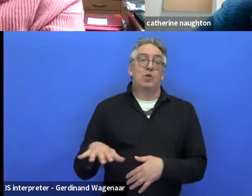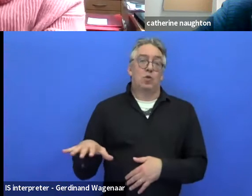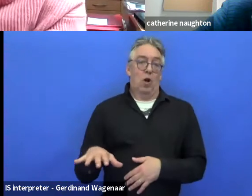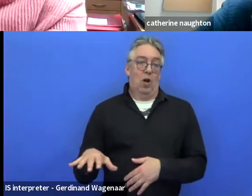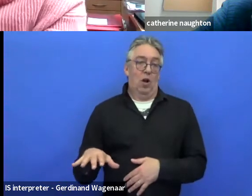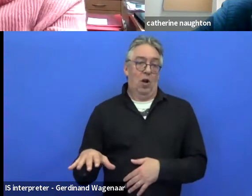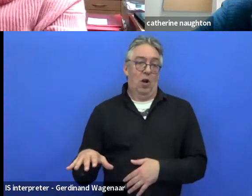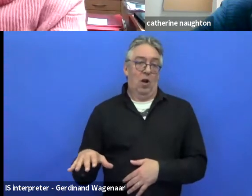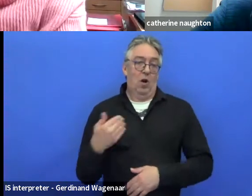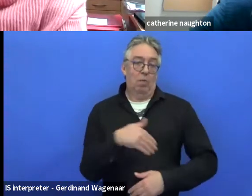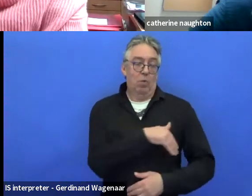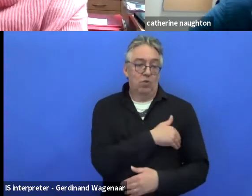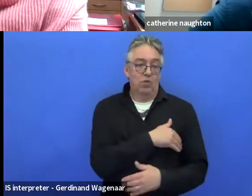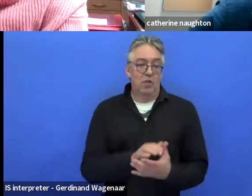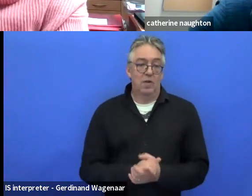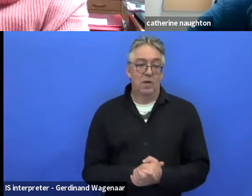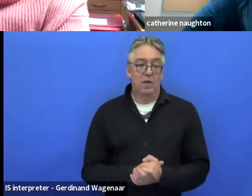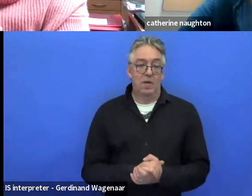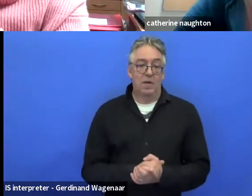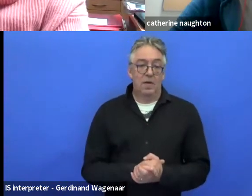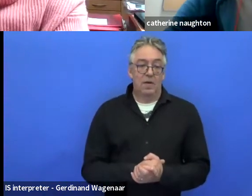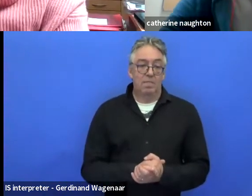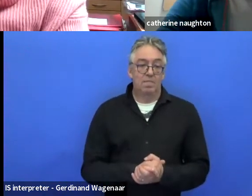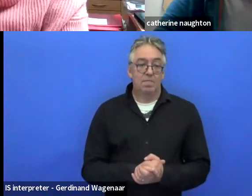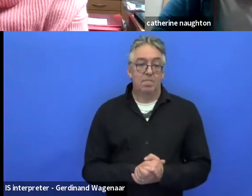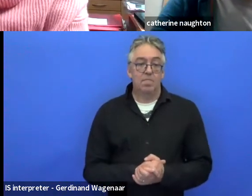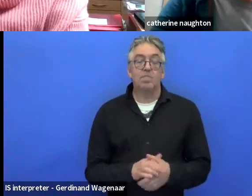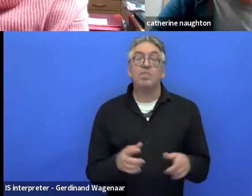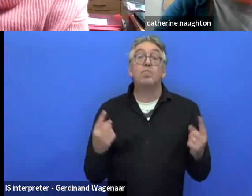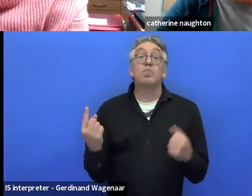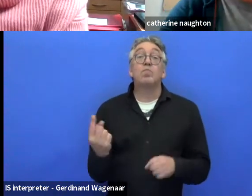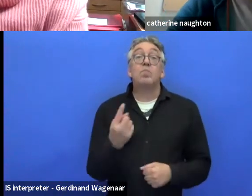And as I said, we don't touch politics, we don't go against the Court of Justice